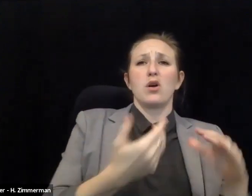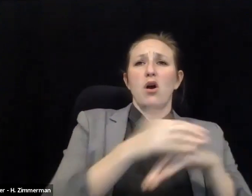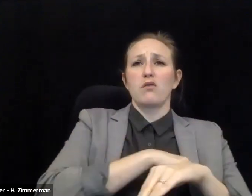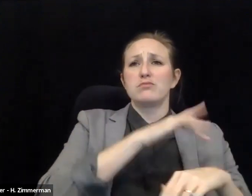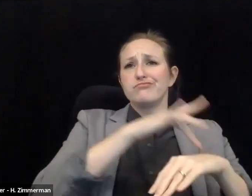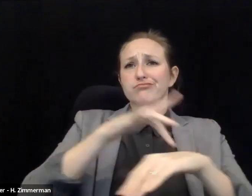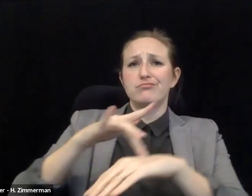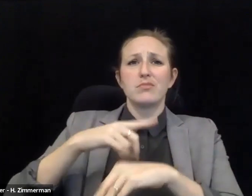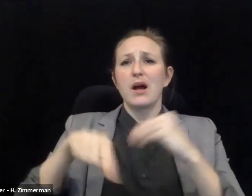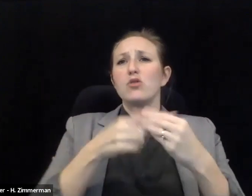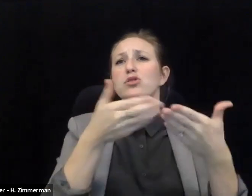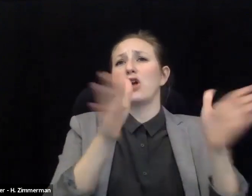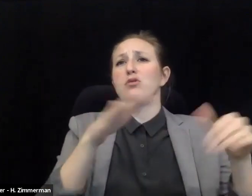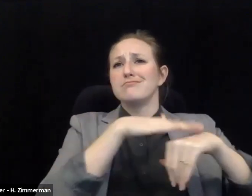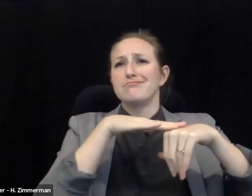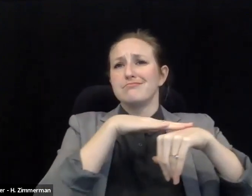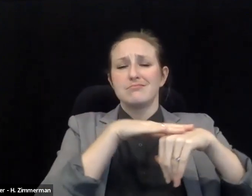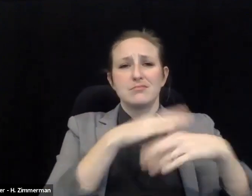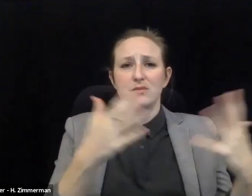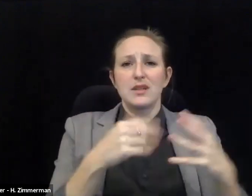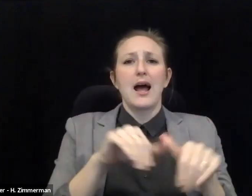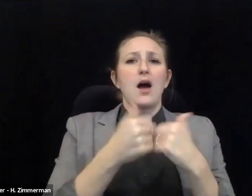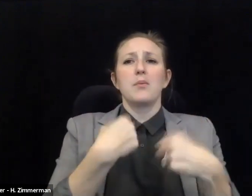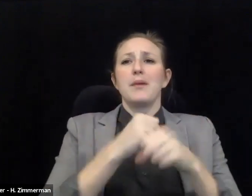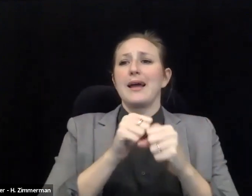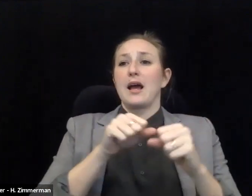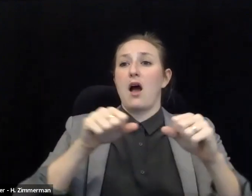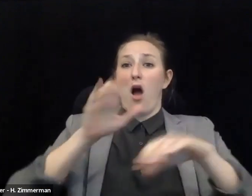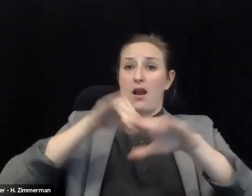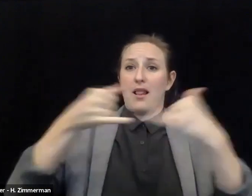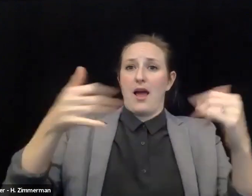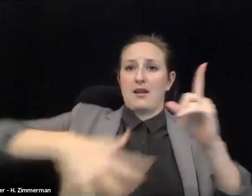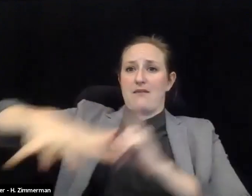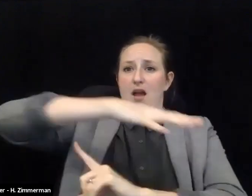make accessible. Make it a virtual environments, accessible and this was more broadly speaking,